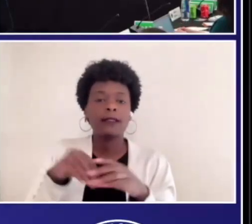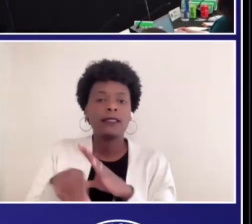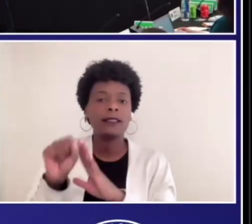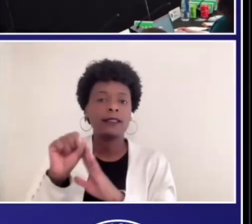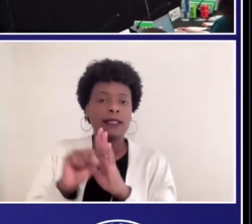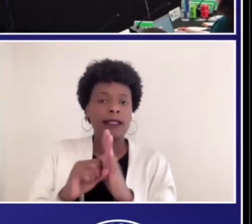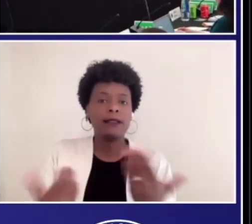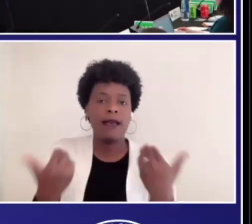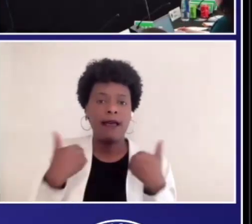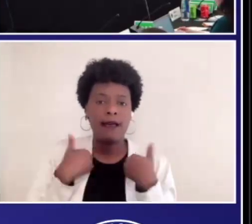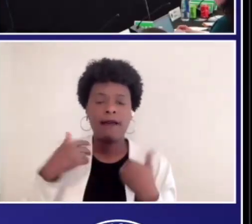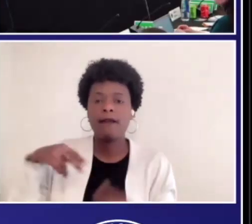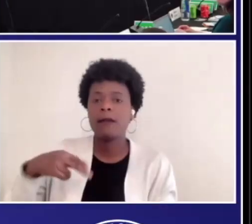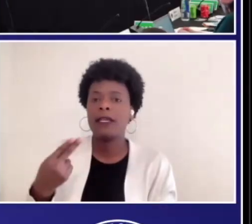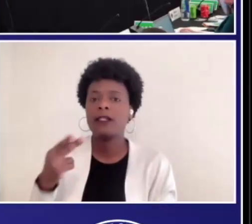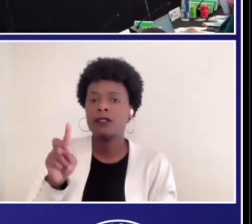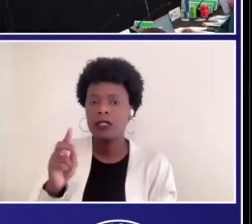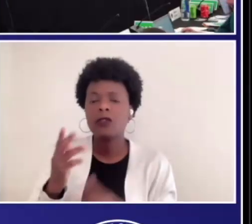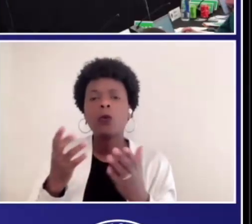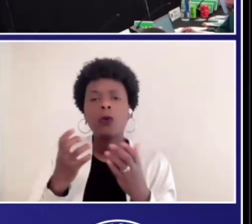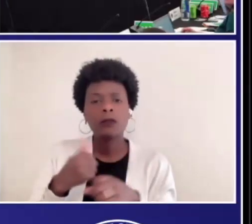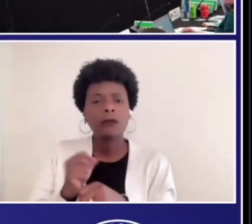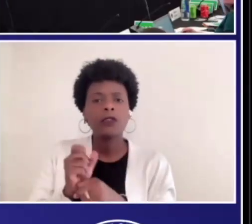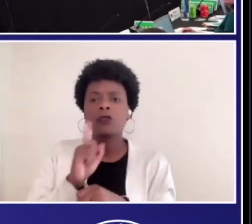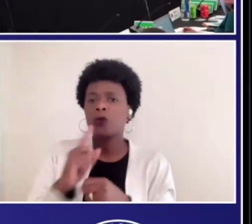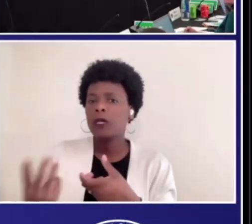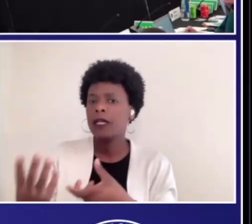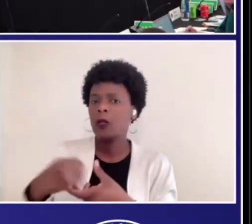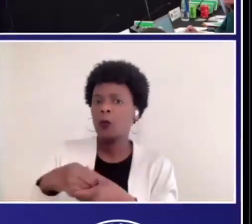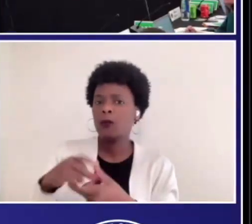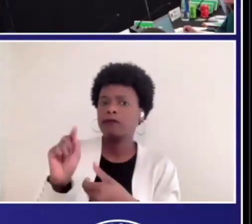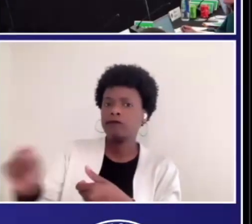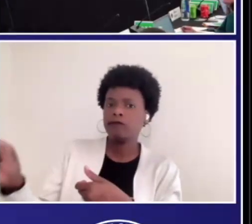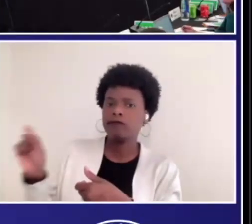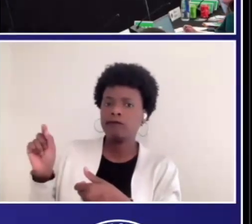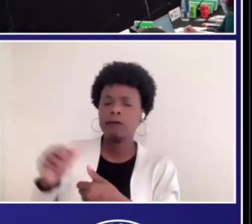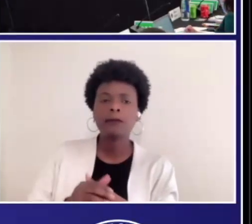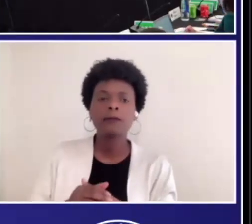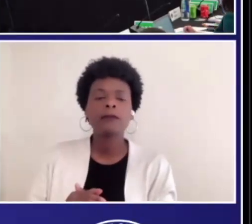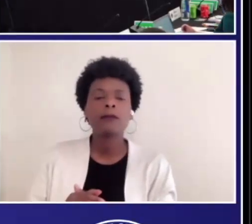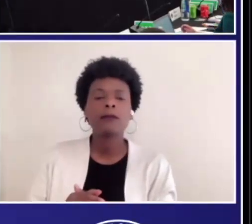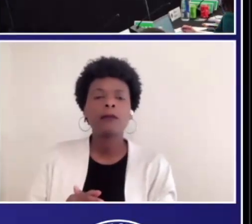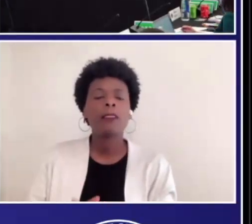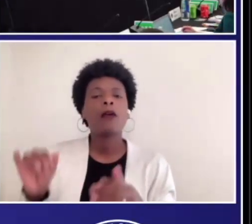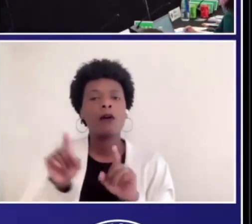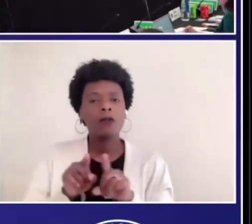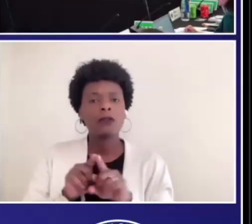So we wanted to make sure that we were inclusive of those individuals as well. There was also some discussion from the